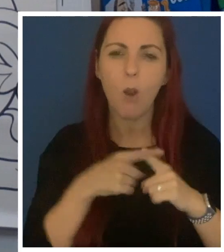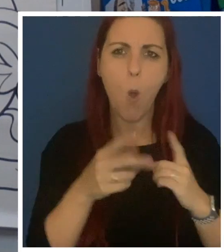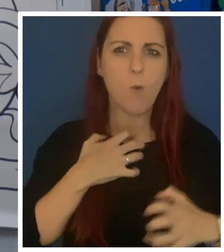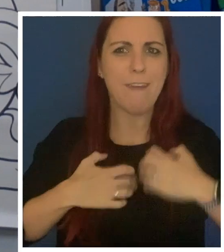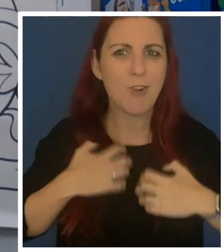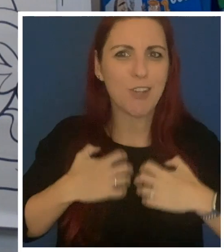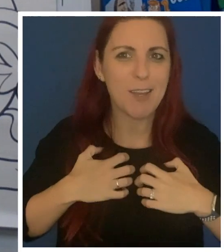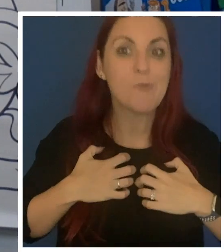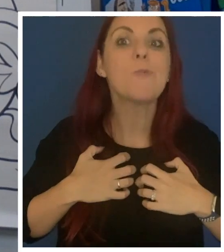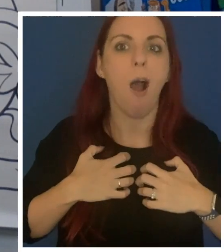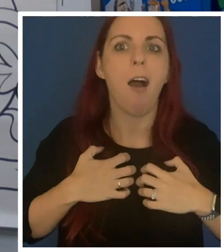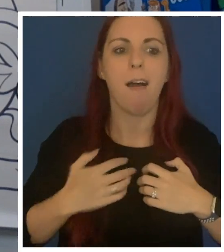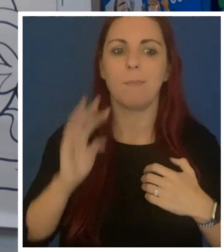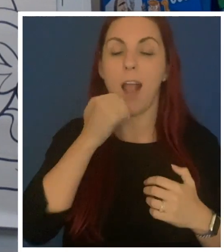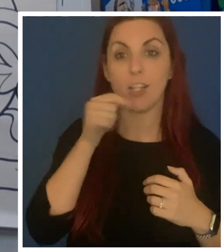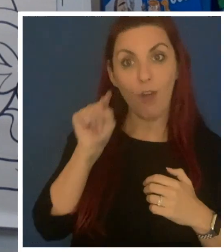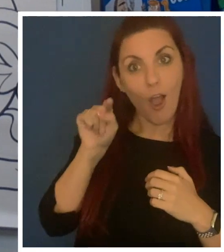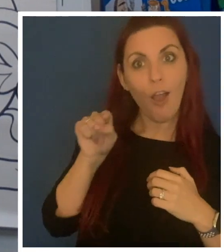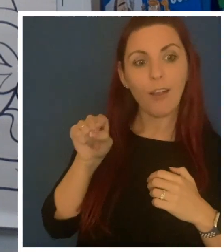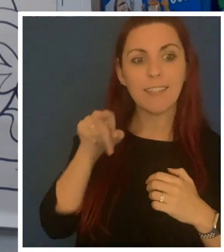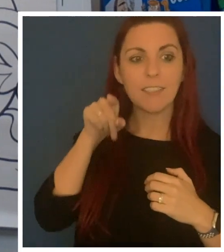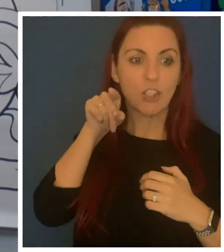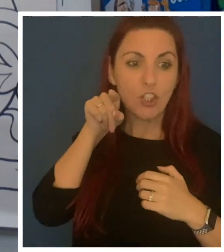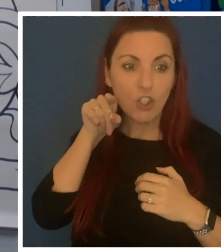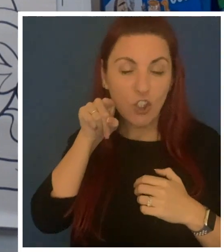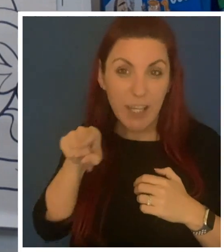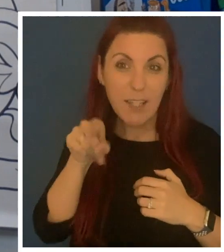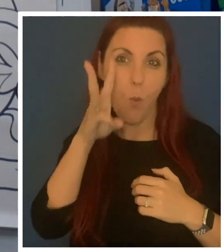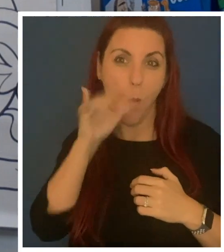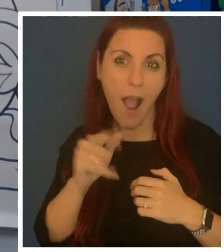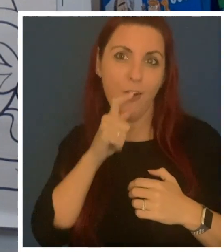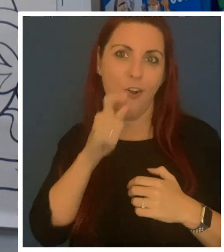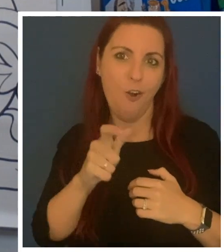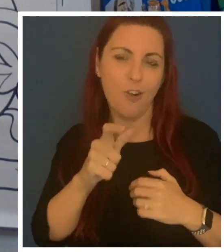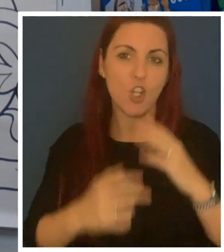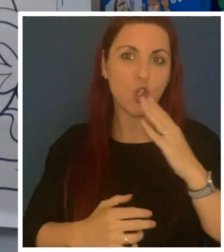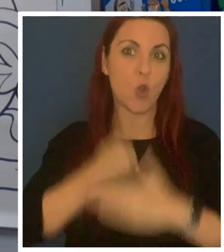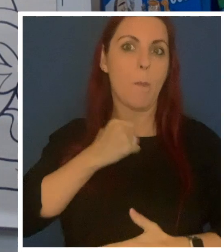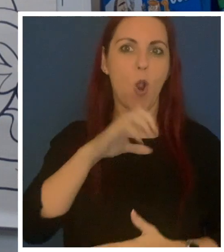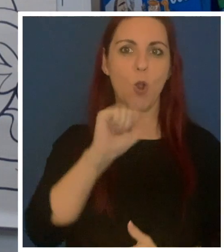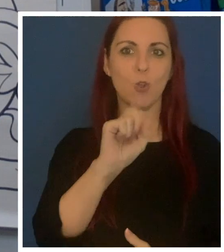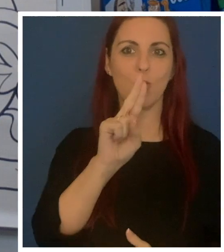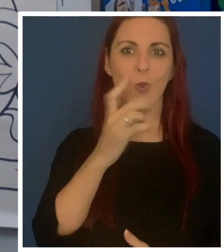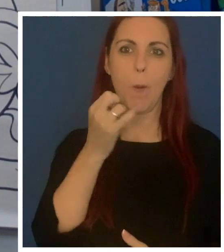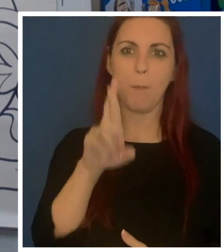So much so that she's the one who puts the super into Super Energy Activists Ireland.